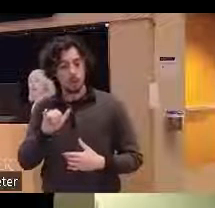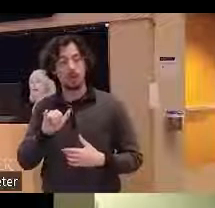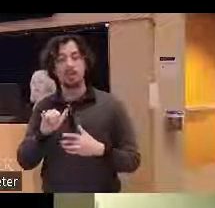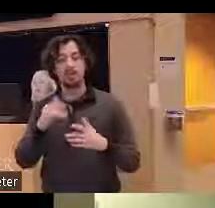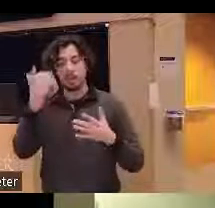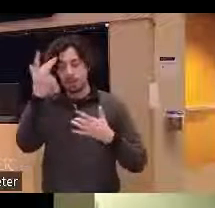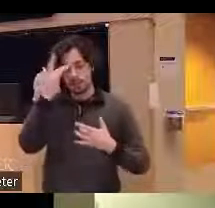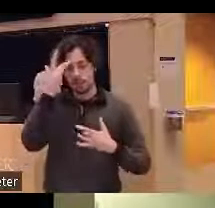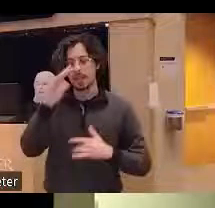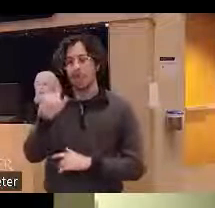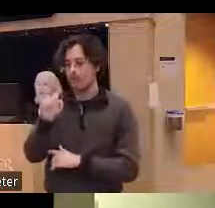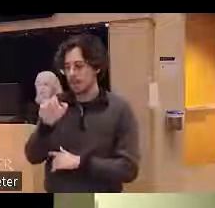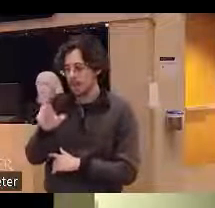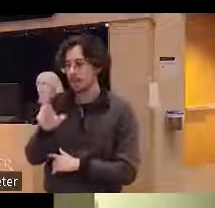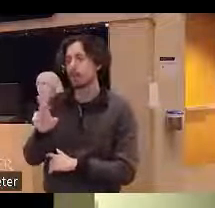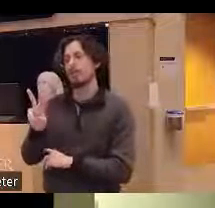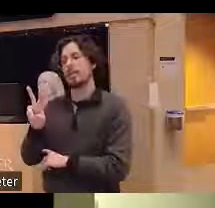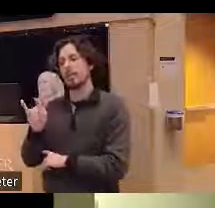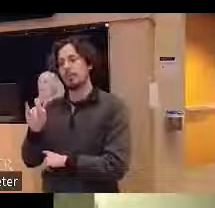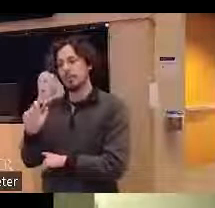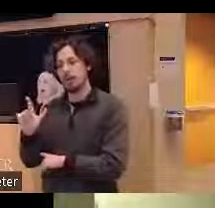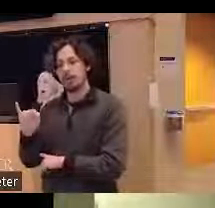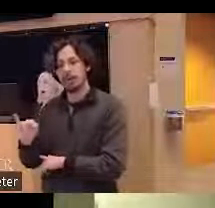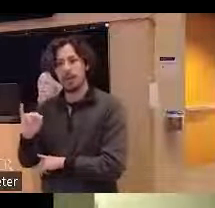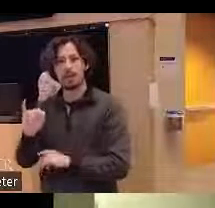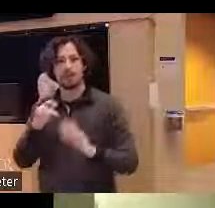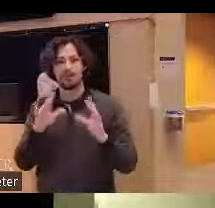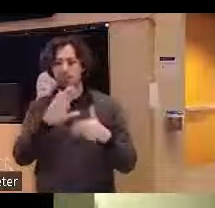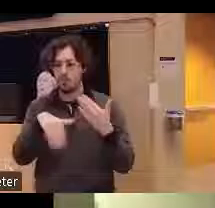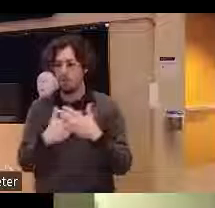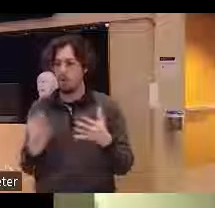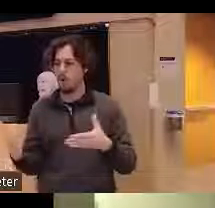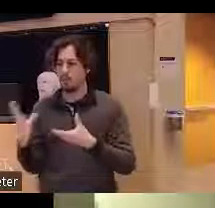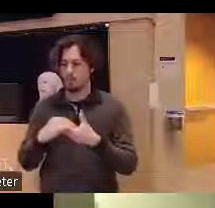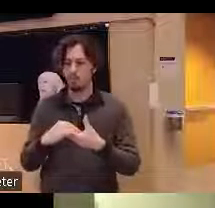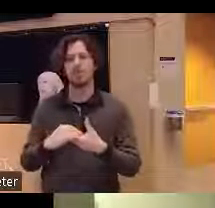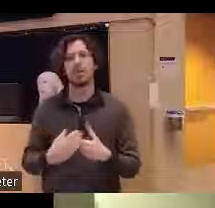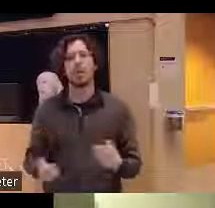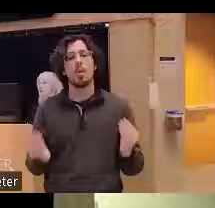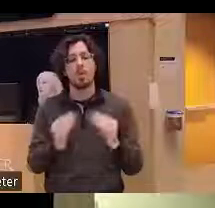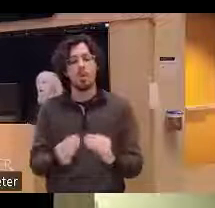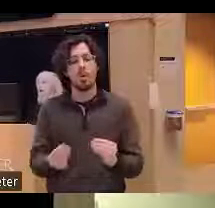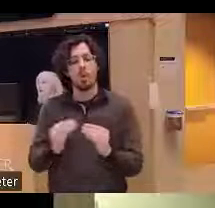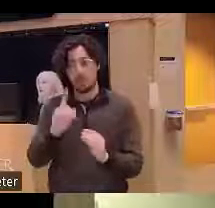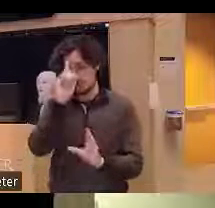and I've mentioned this picture here from stepen Cole um more and more psychiatric diseases as well